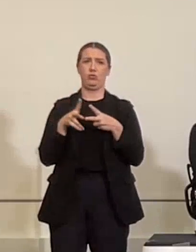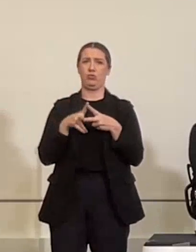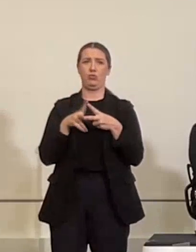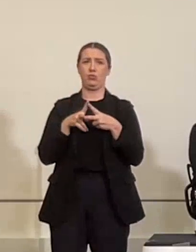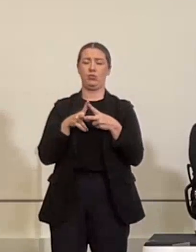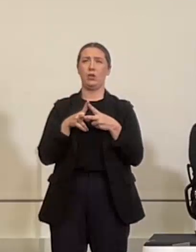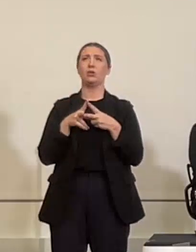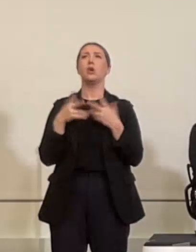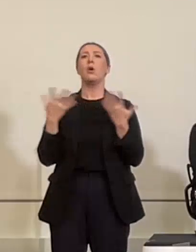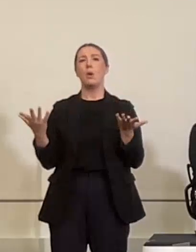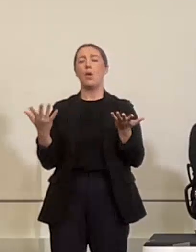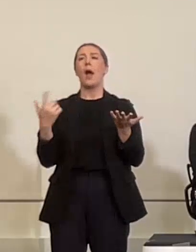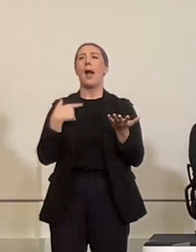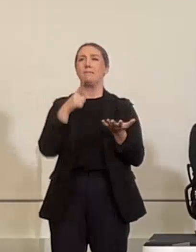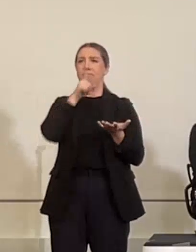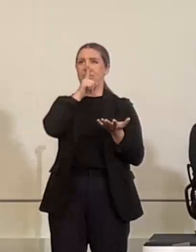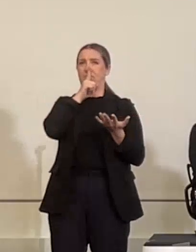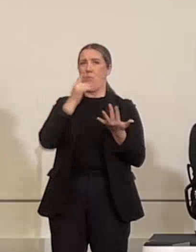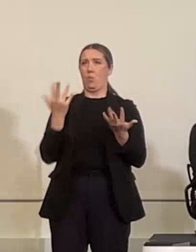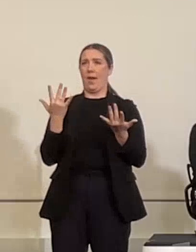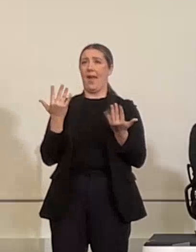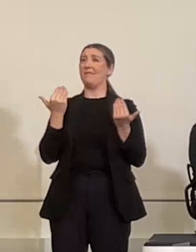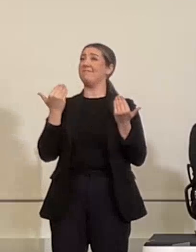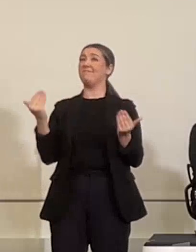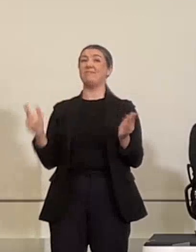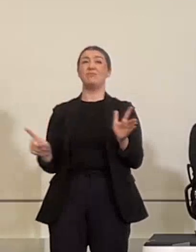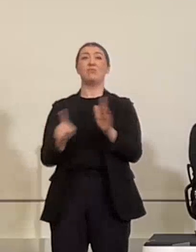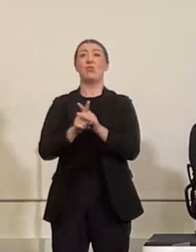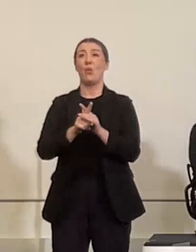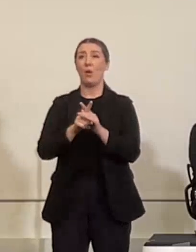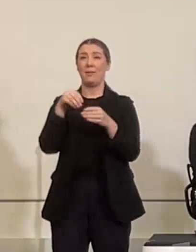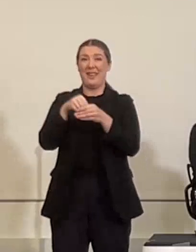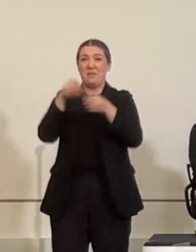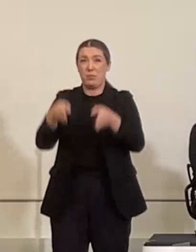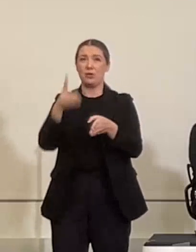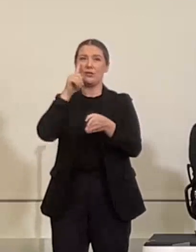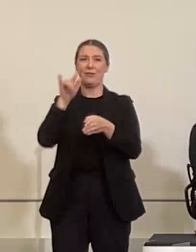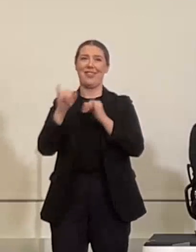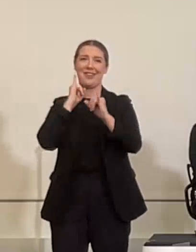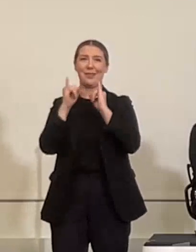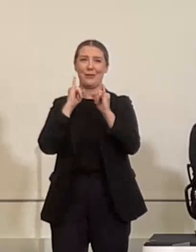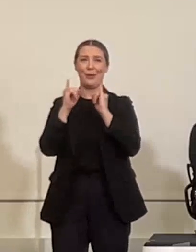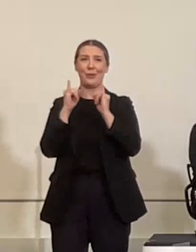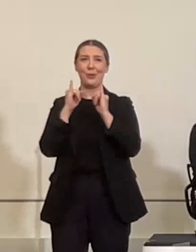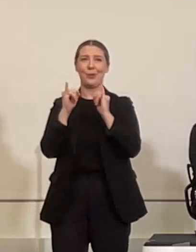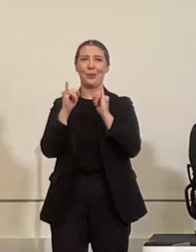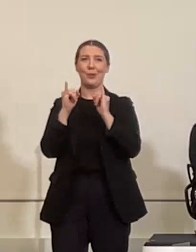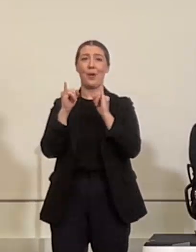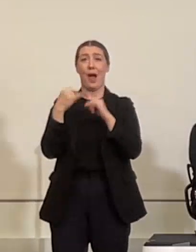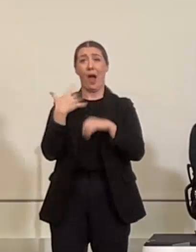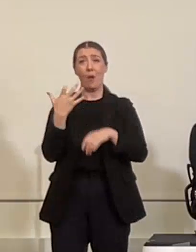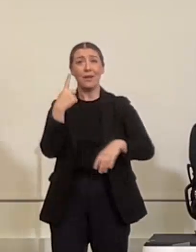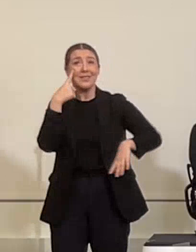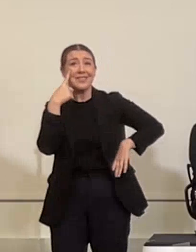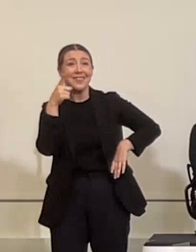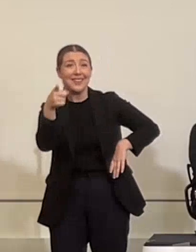So I used to wait till I showed up for the interview in person because I wanted to see how that hiring manager reacted to me.